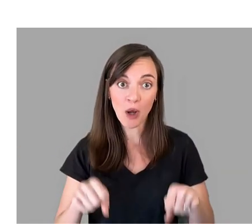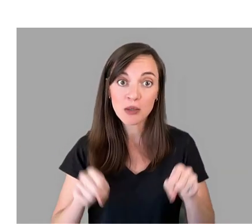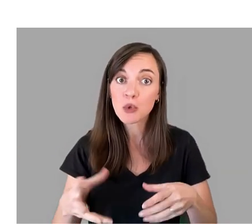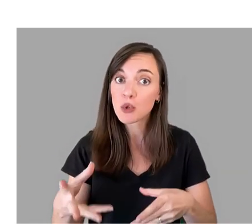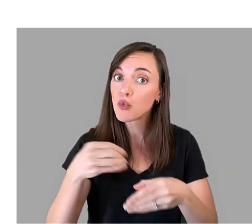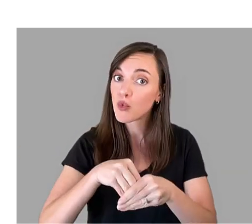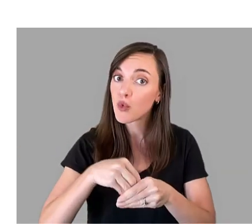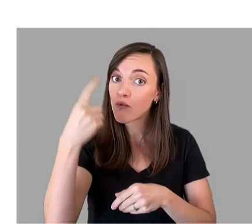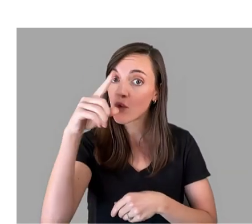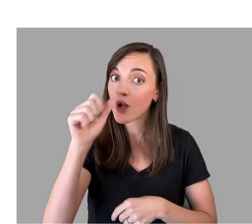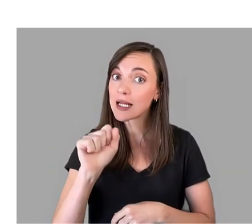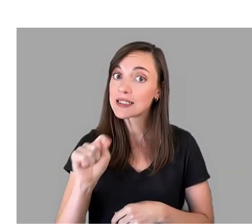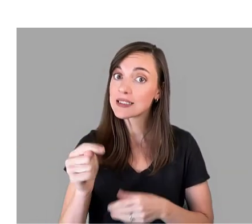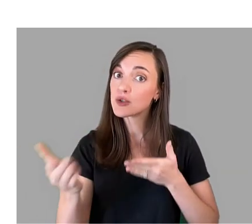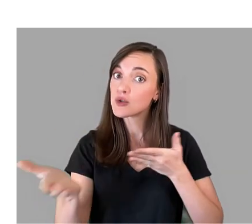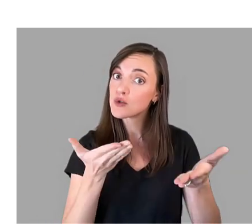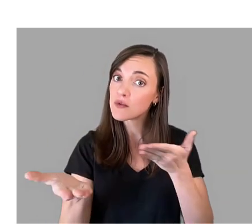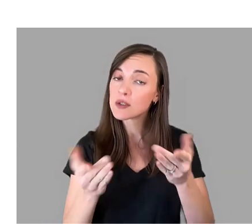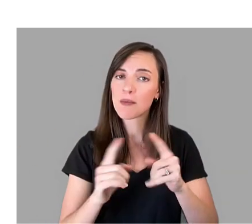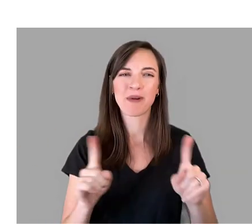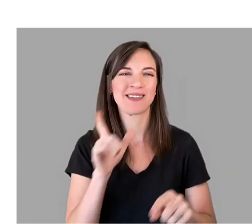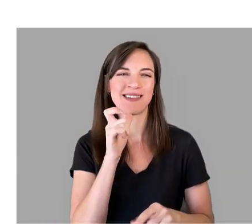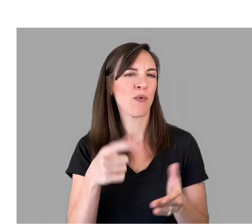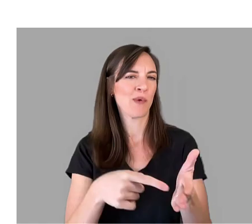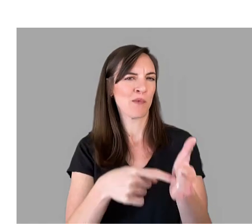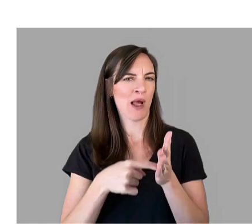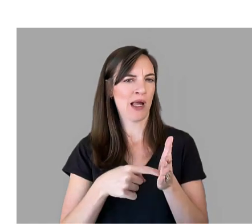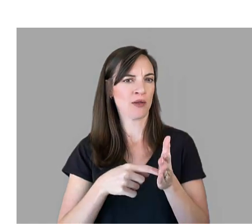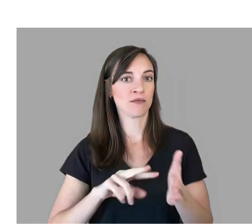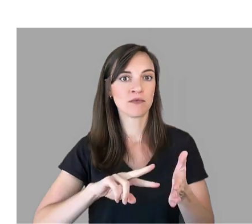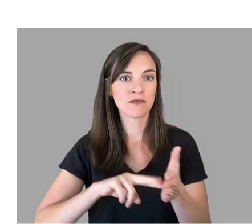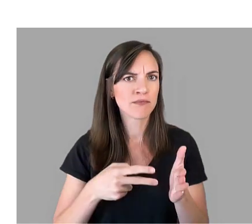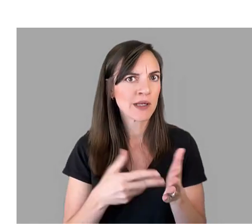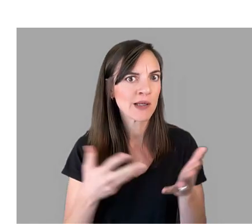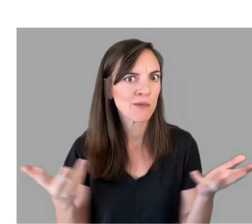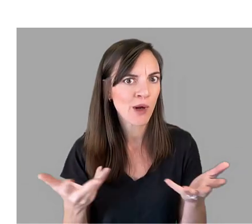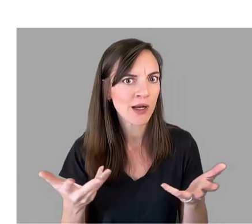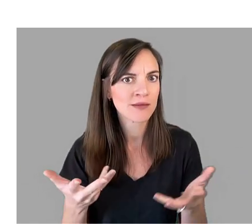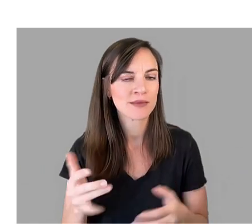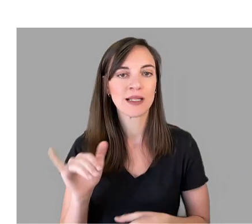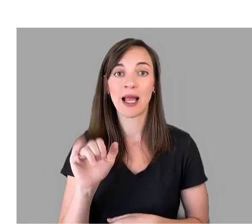AT service for a child but is not required under the IDEA.